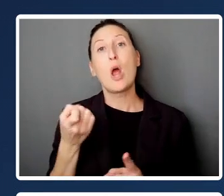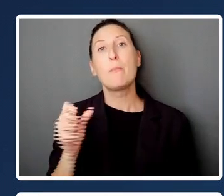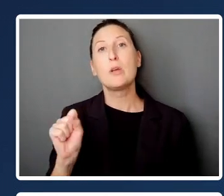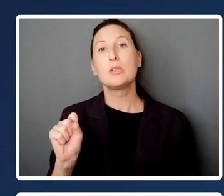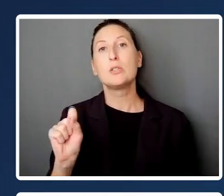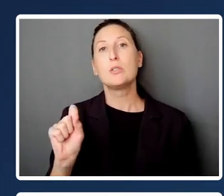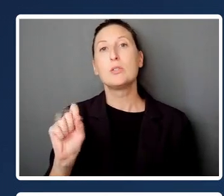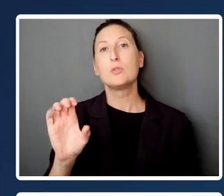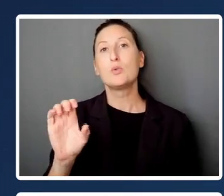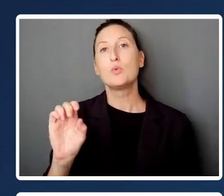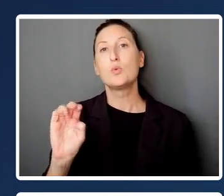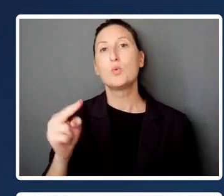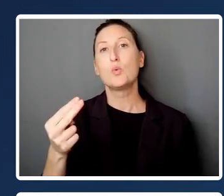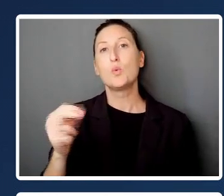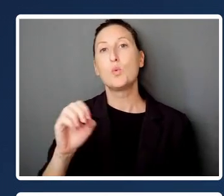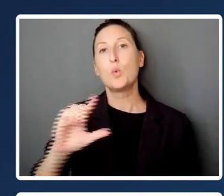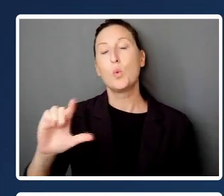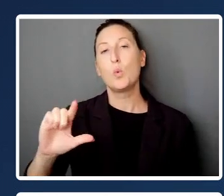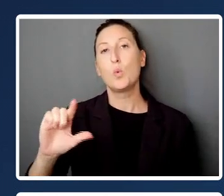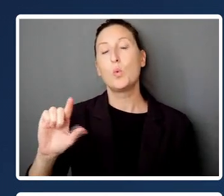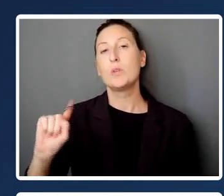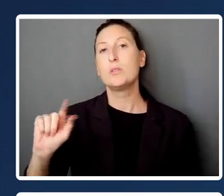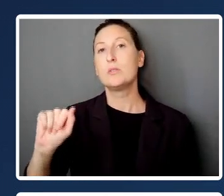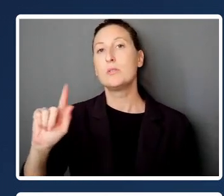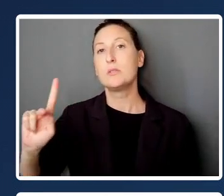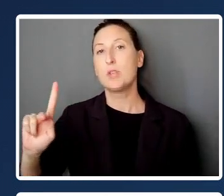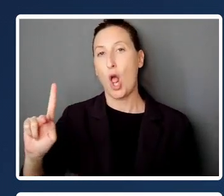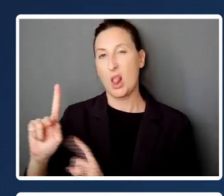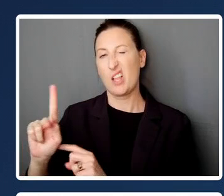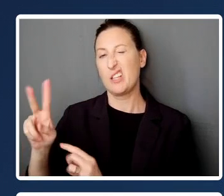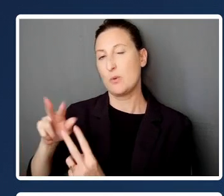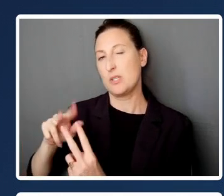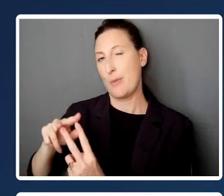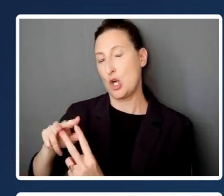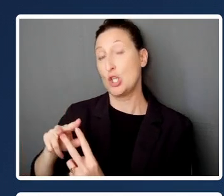the partners -- and the partnerships really were key to the success of this program.